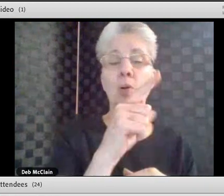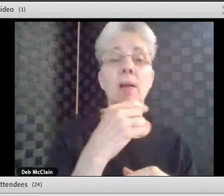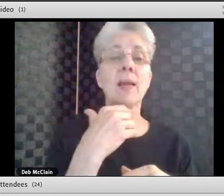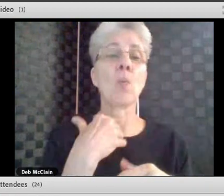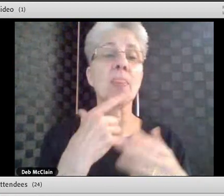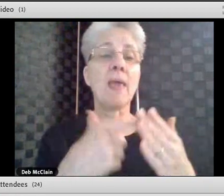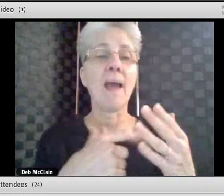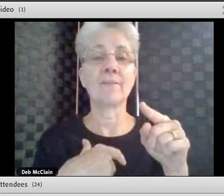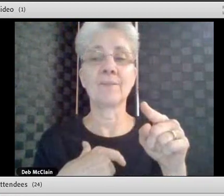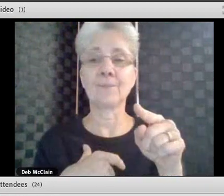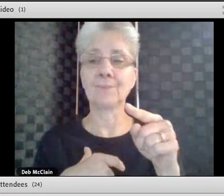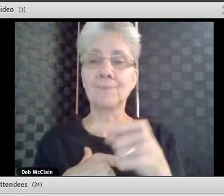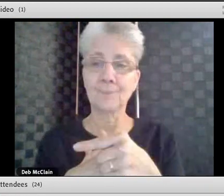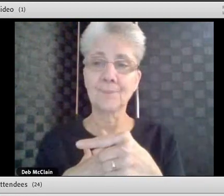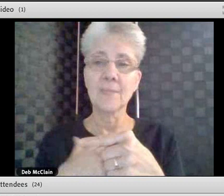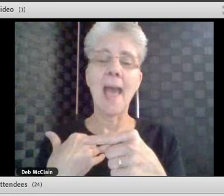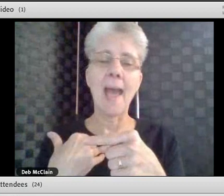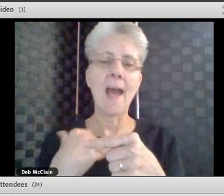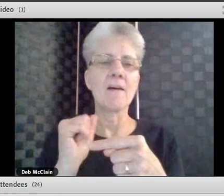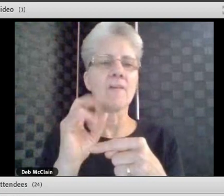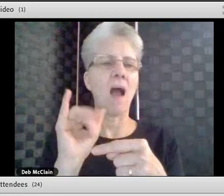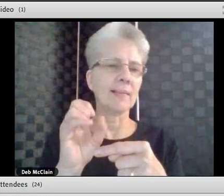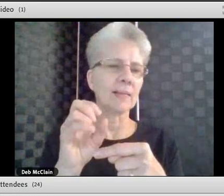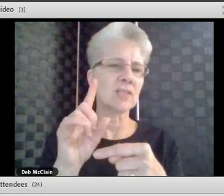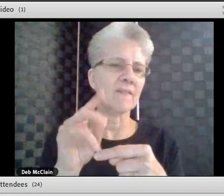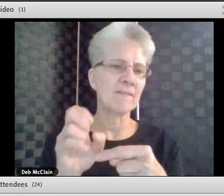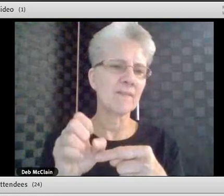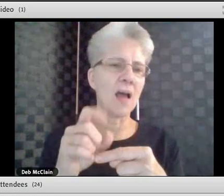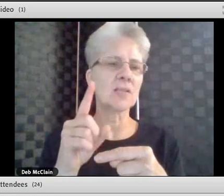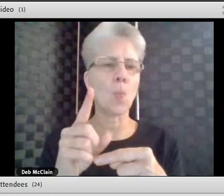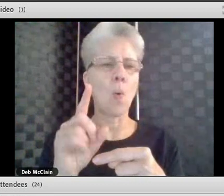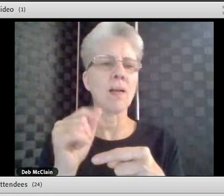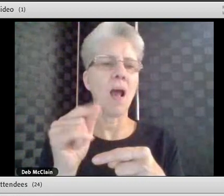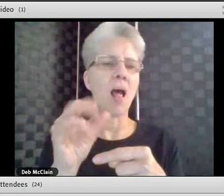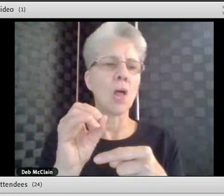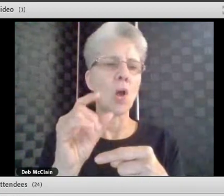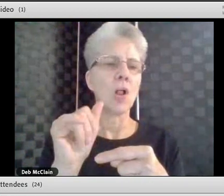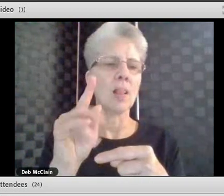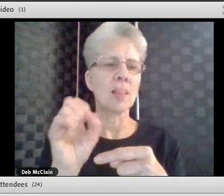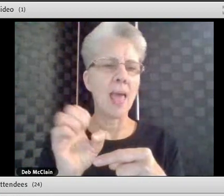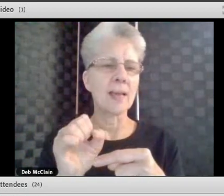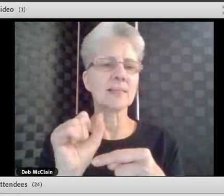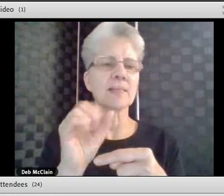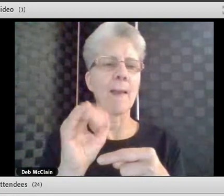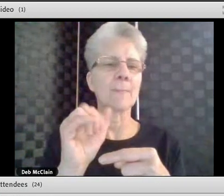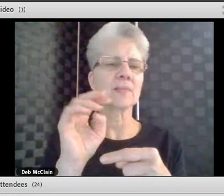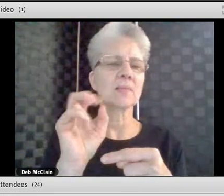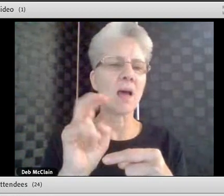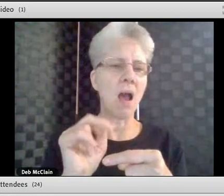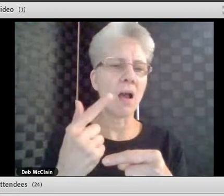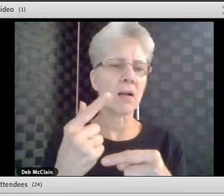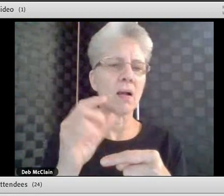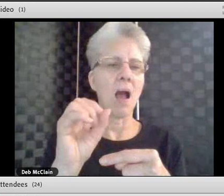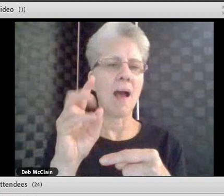Air University Library, run-through of what they have. They've got Oculus devices, one HoloLens, a Samsung Odyssey.